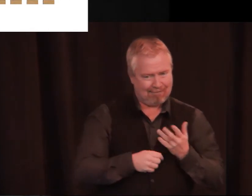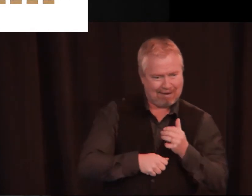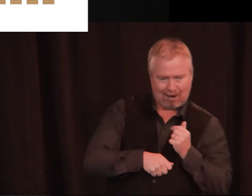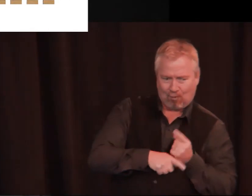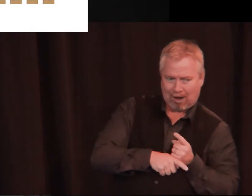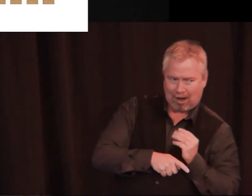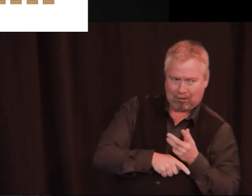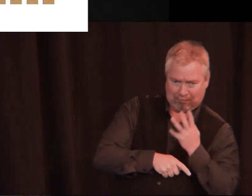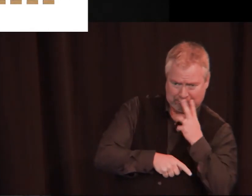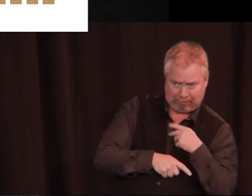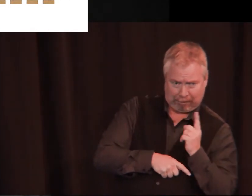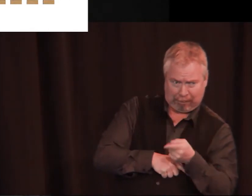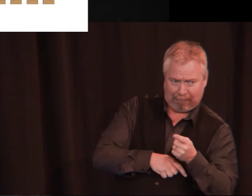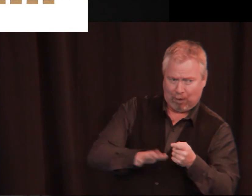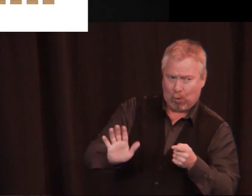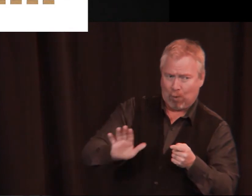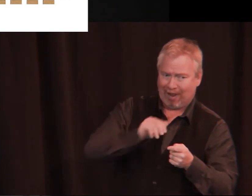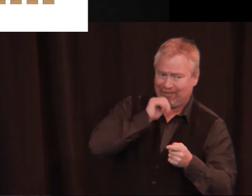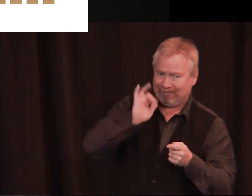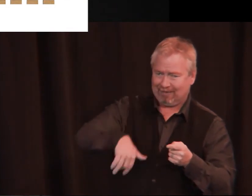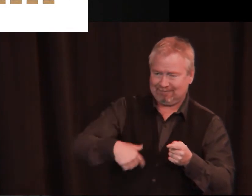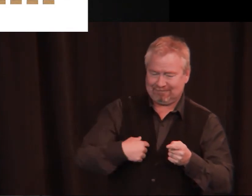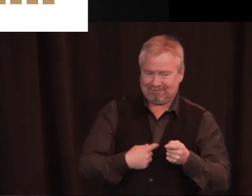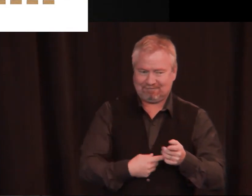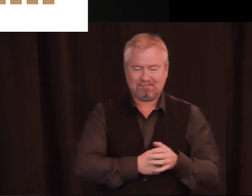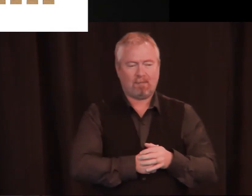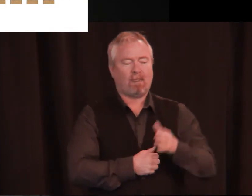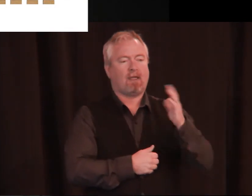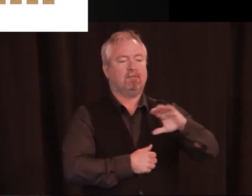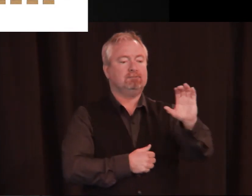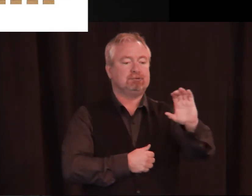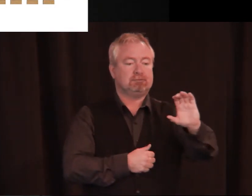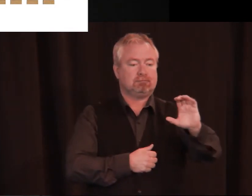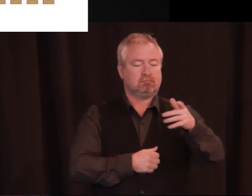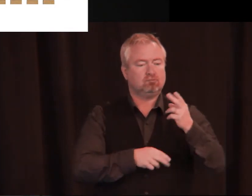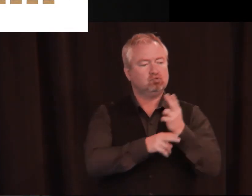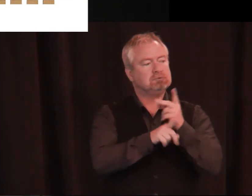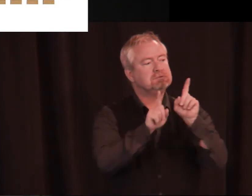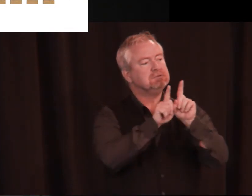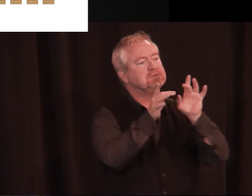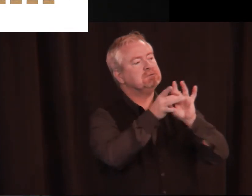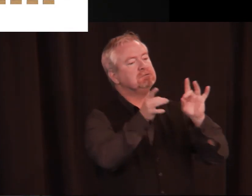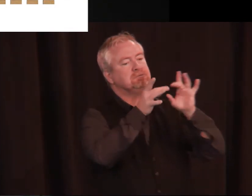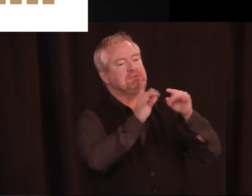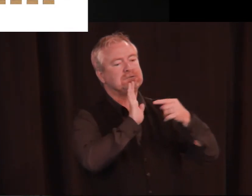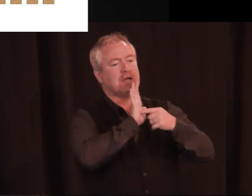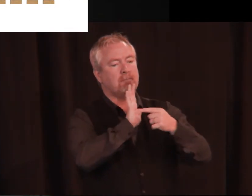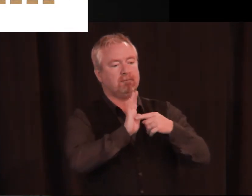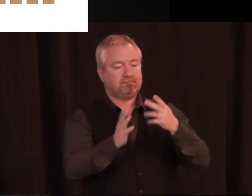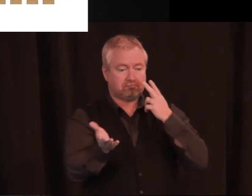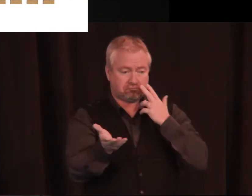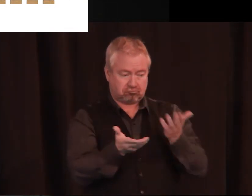C is, use examples, tell parents about children who have achieved consistent hearing aid use